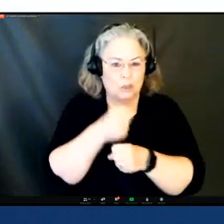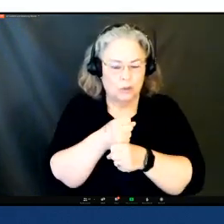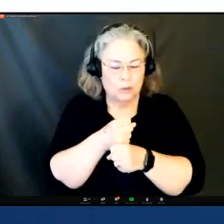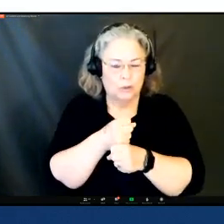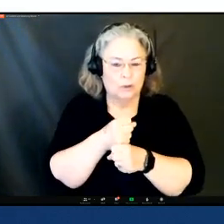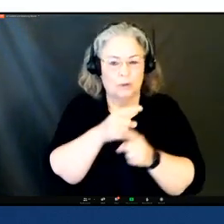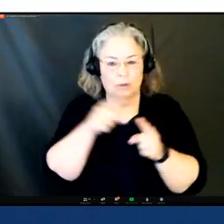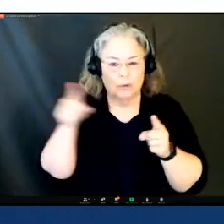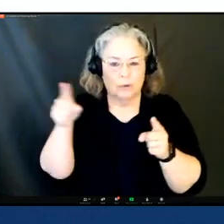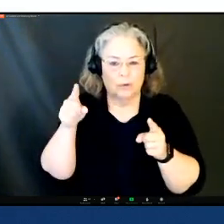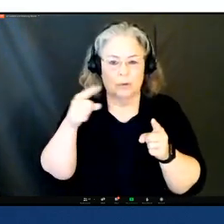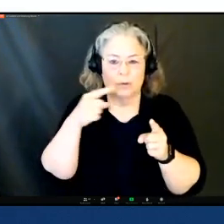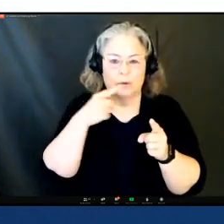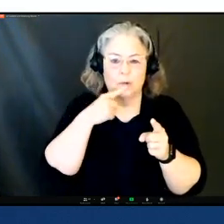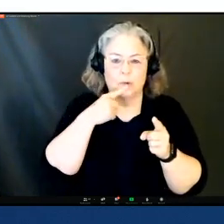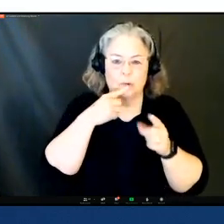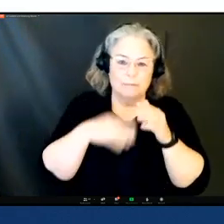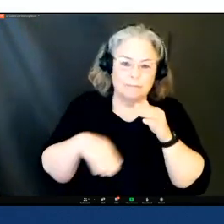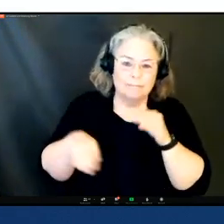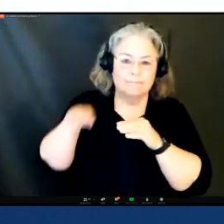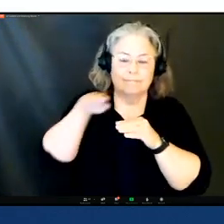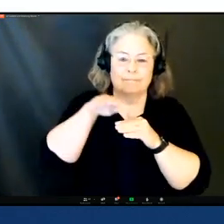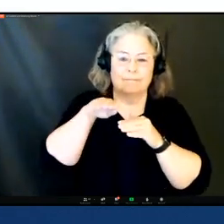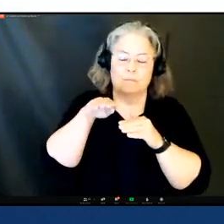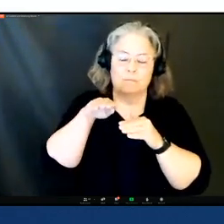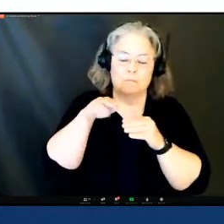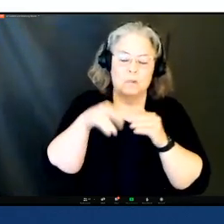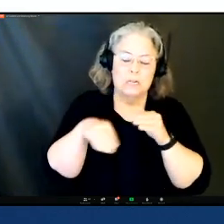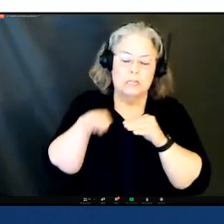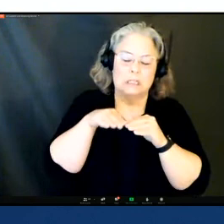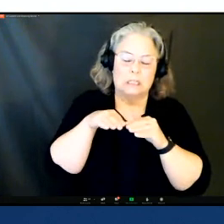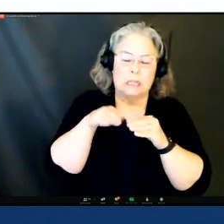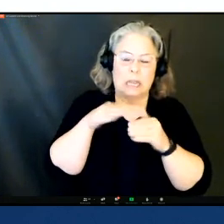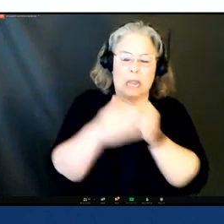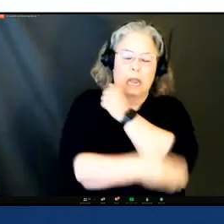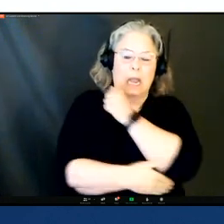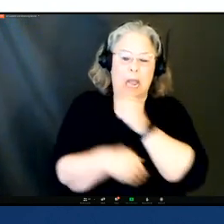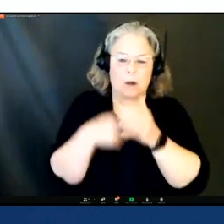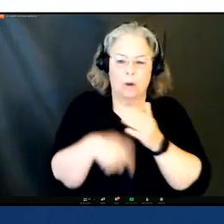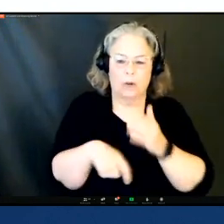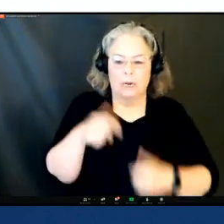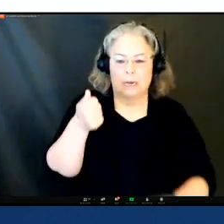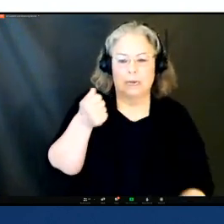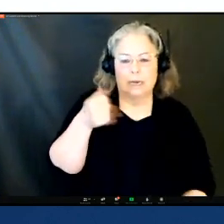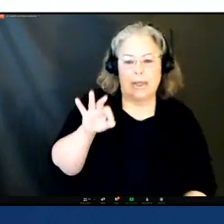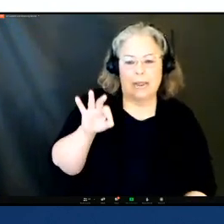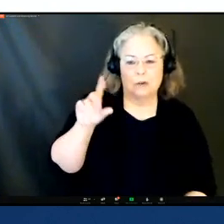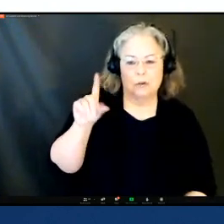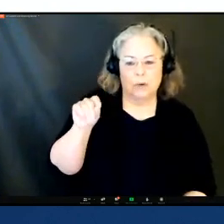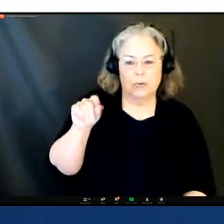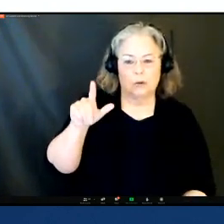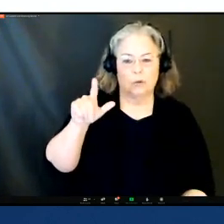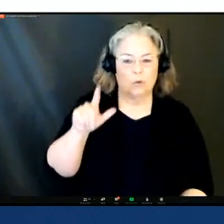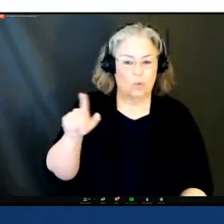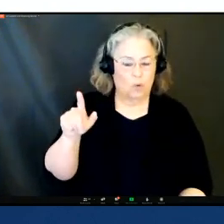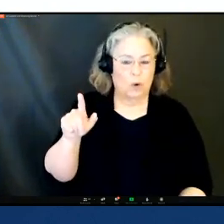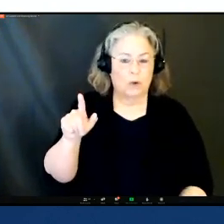exceeded in that county, cost by a relatively modest margin and fiscal year 1920 and 2021 discretionary revenue